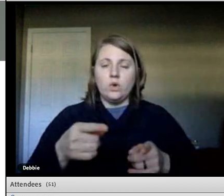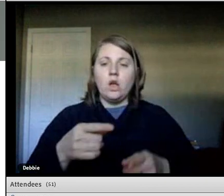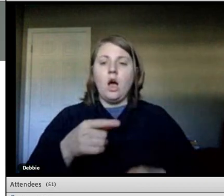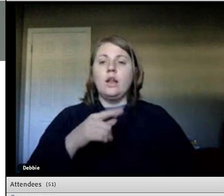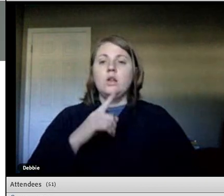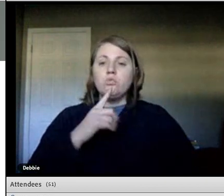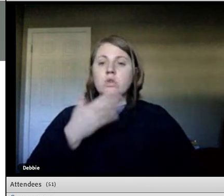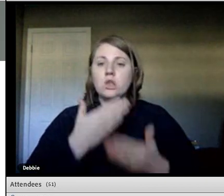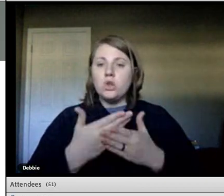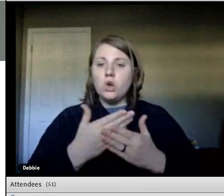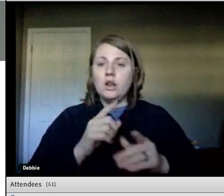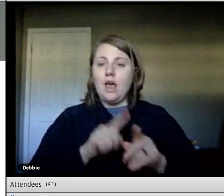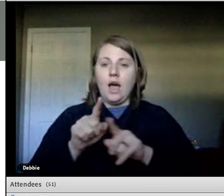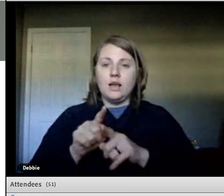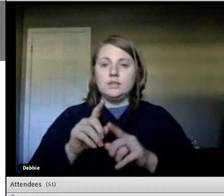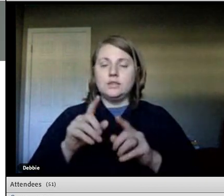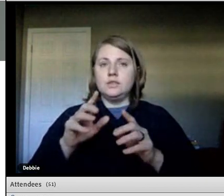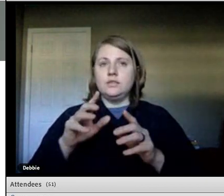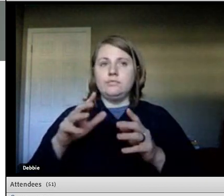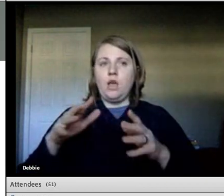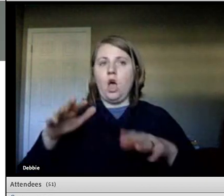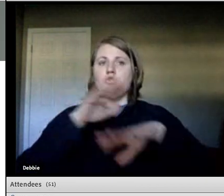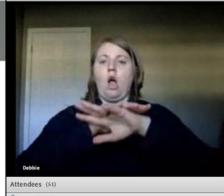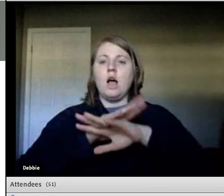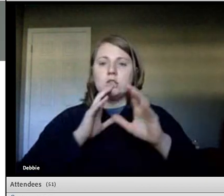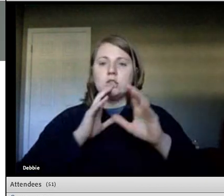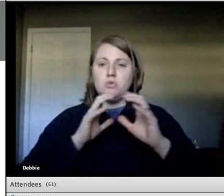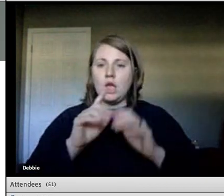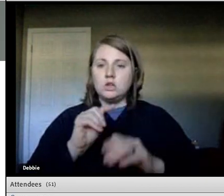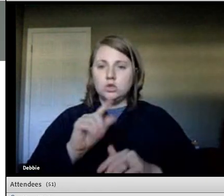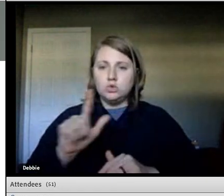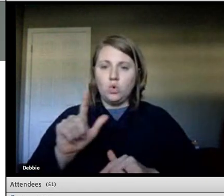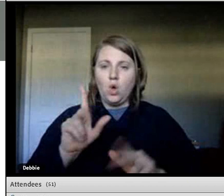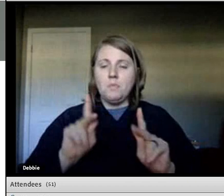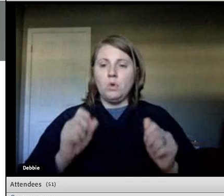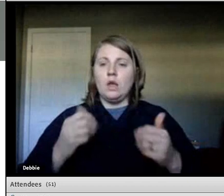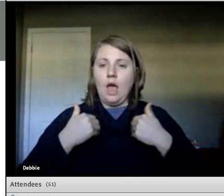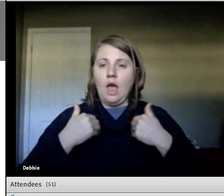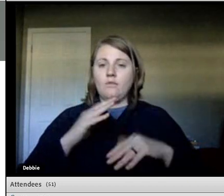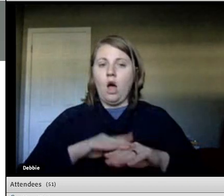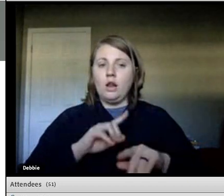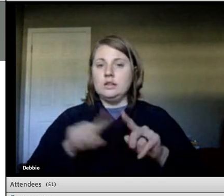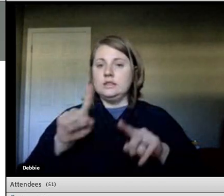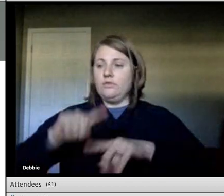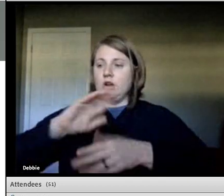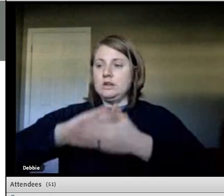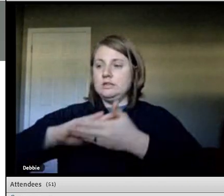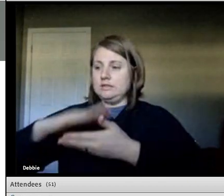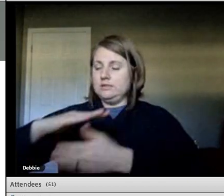so that people can have it on in their different desks, and you can communicate with people in the back all seamlessly and really quickly